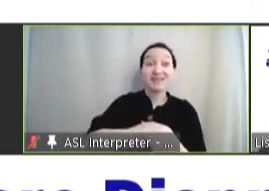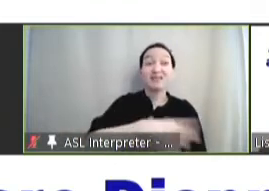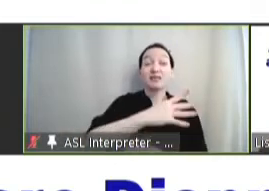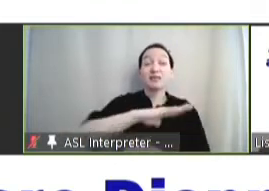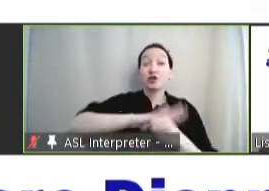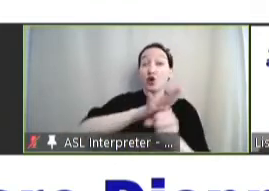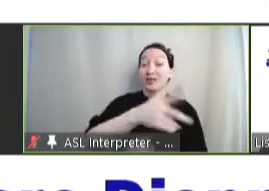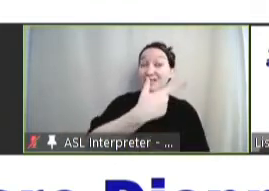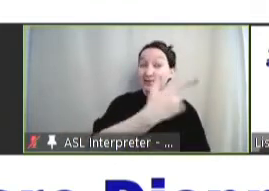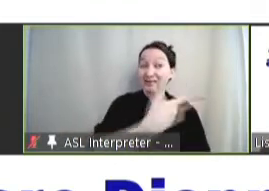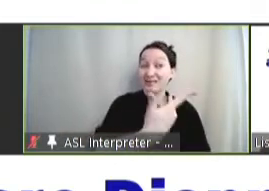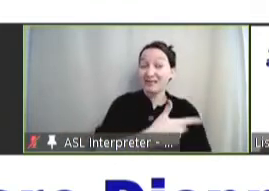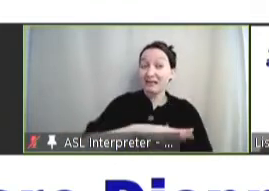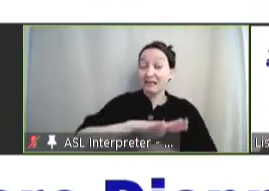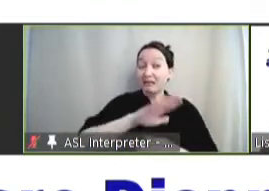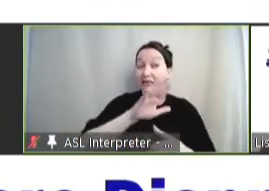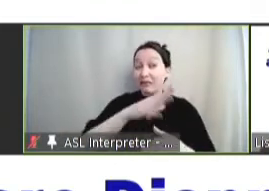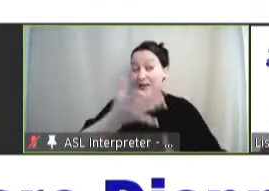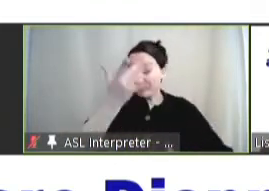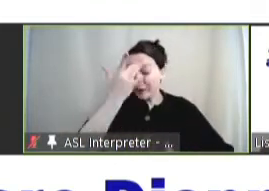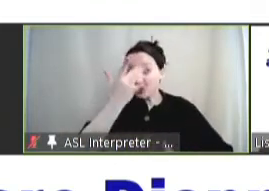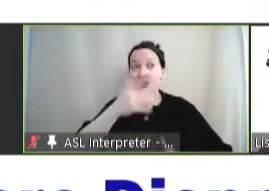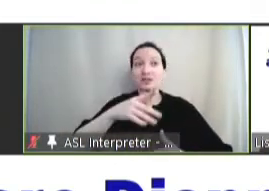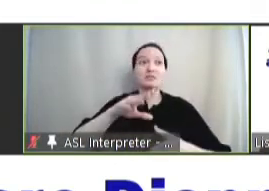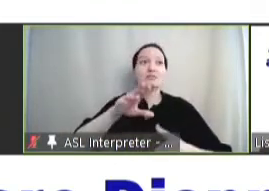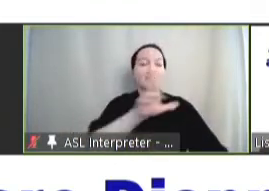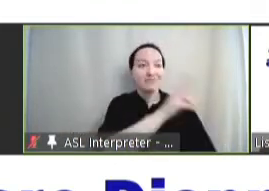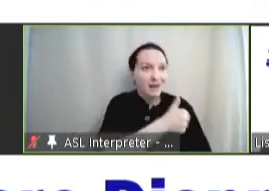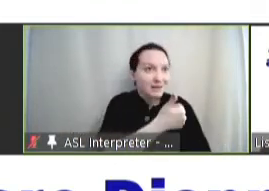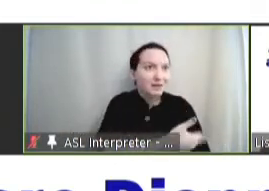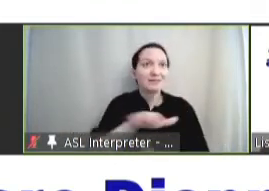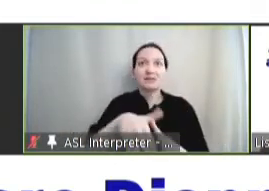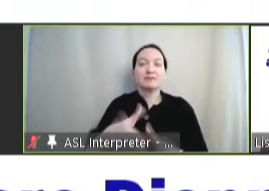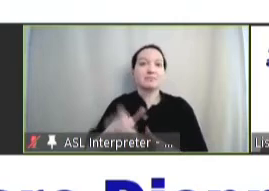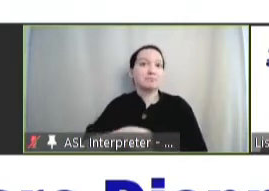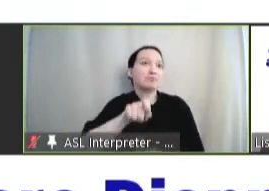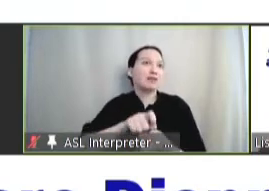hospital admissions, and death rates, particularly among people of color. Next slide.